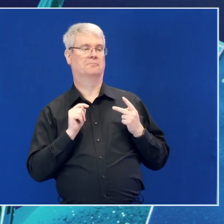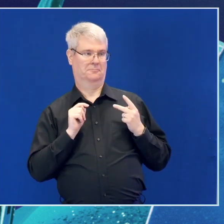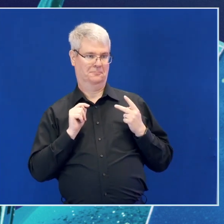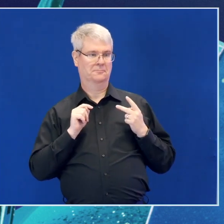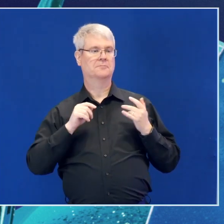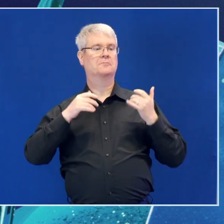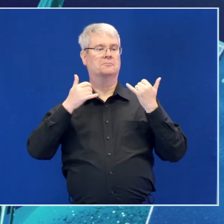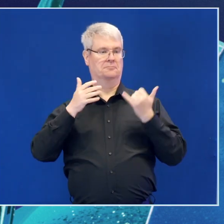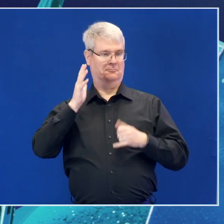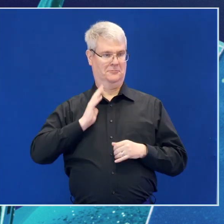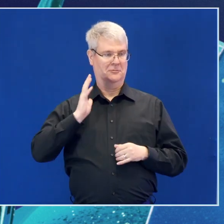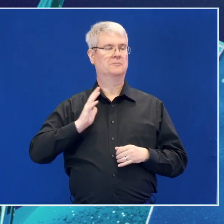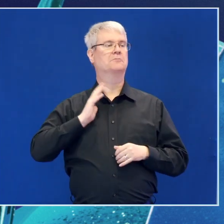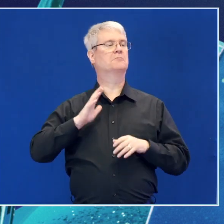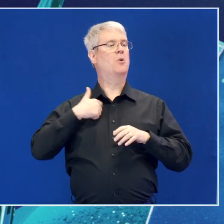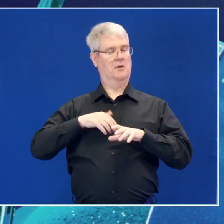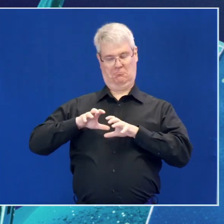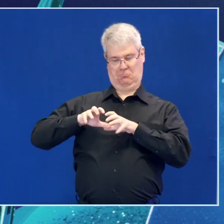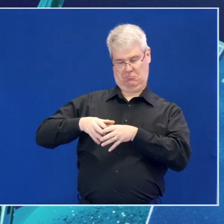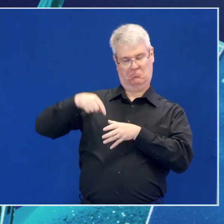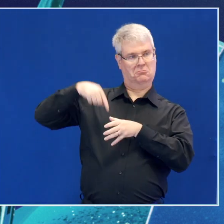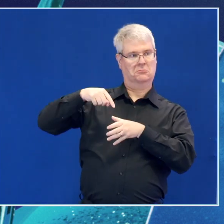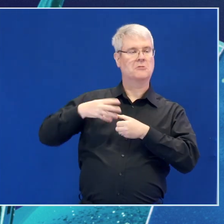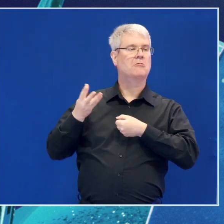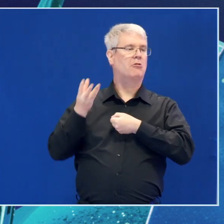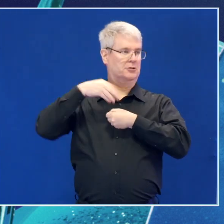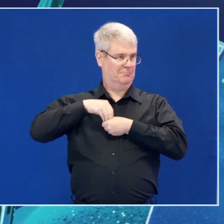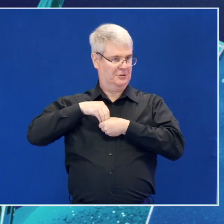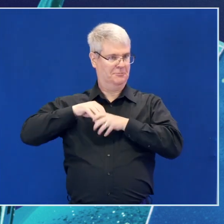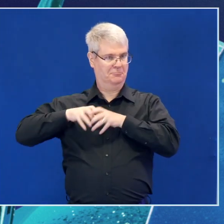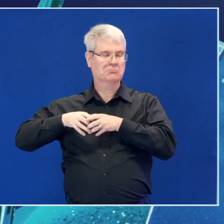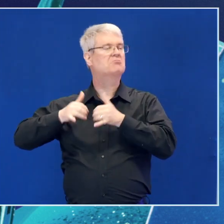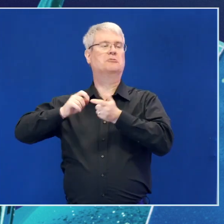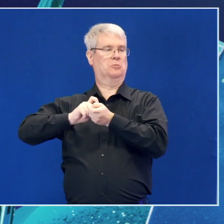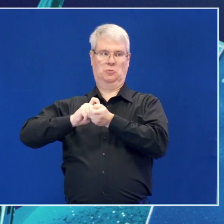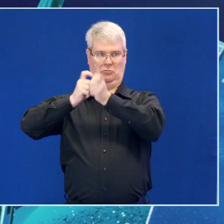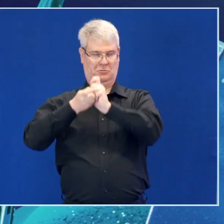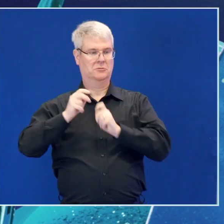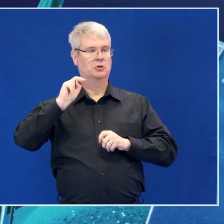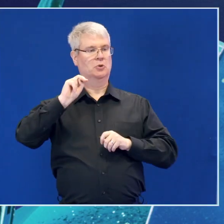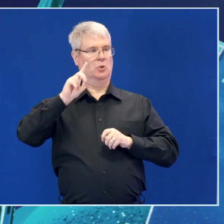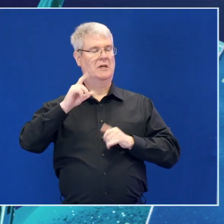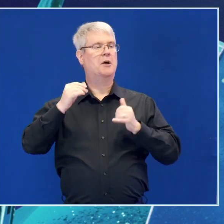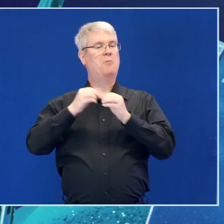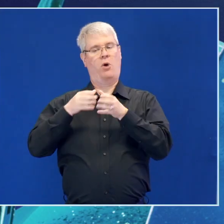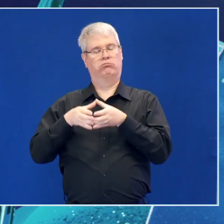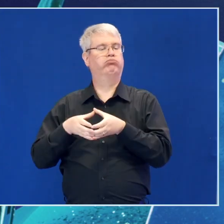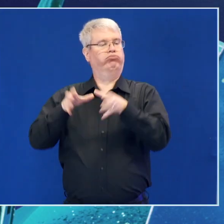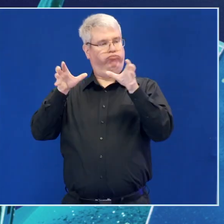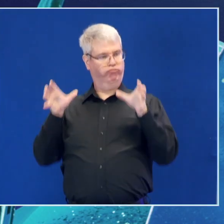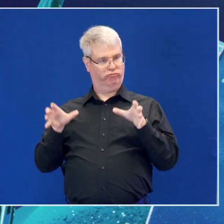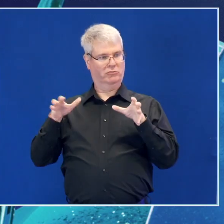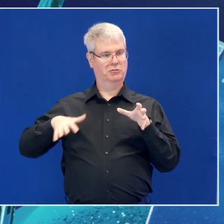At Work round table, which is a group of employers. Last time I checked, we had a bit over 50 employers